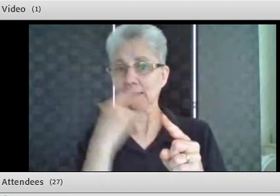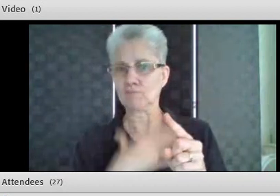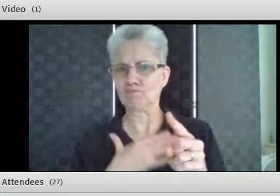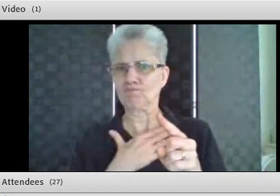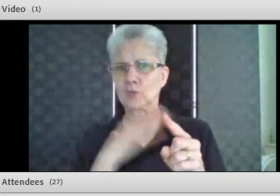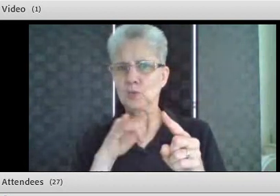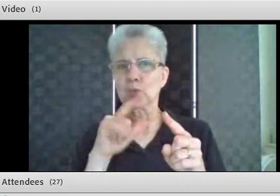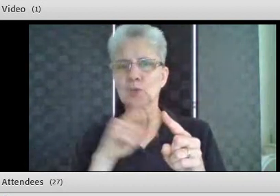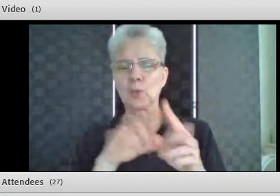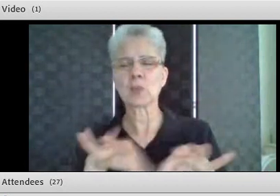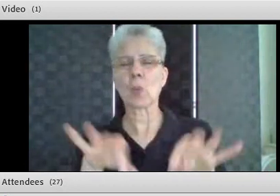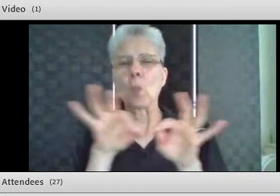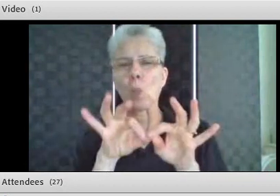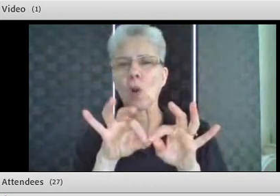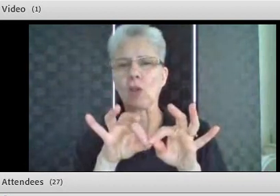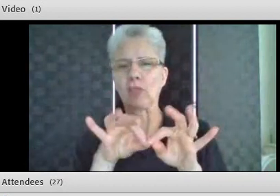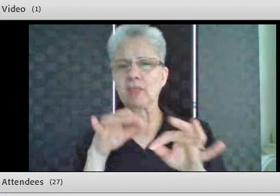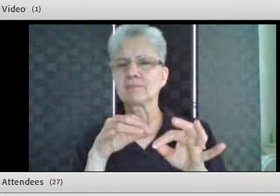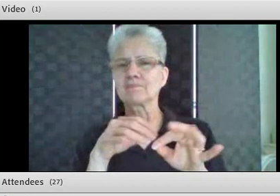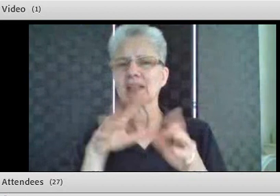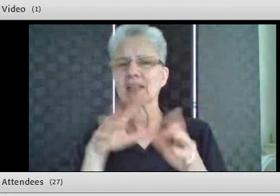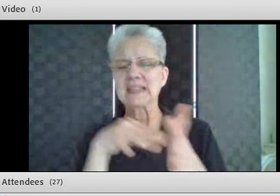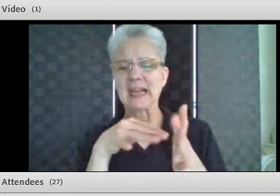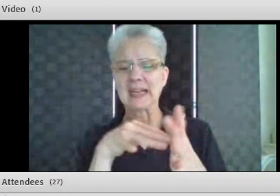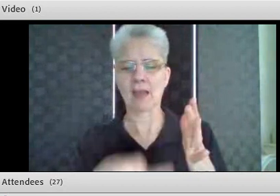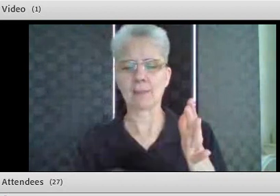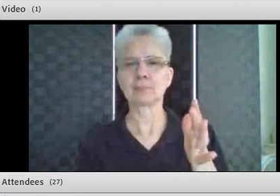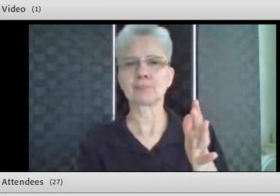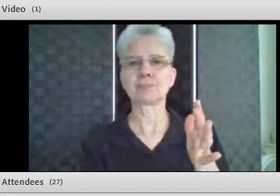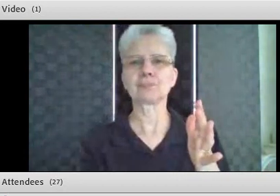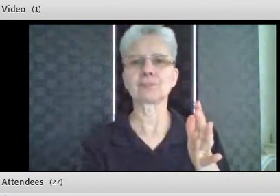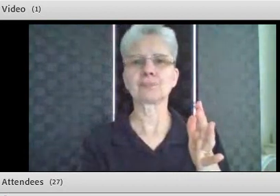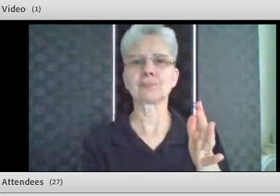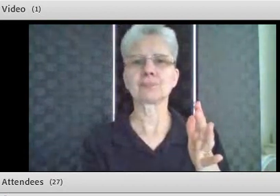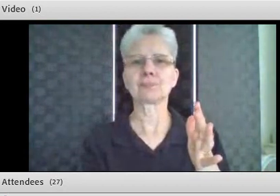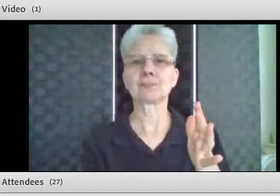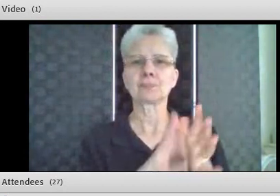I love the tie-in to science and the brain, and I think the kids are fascinated by it,